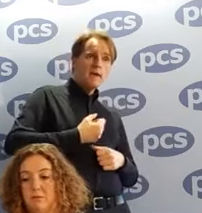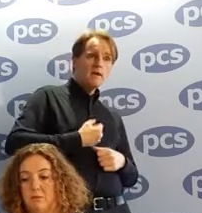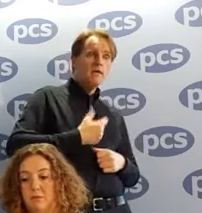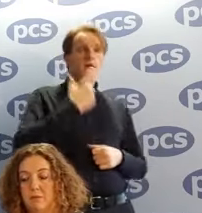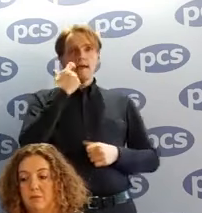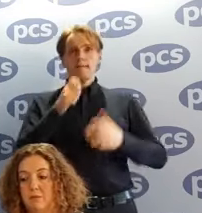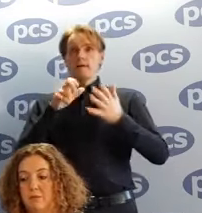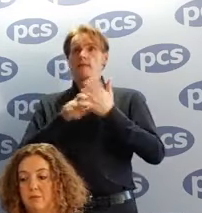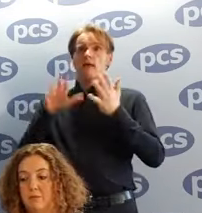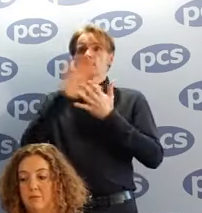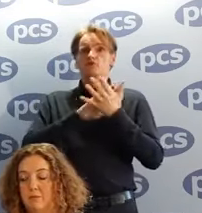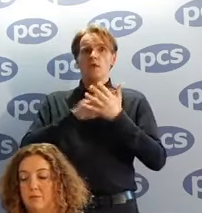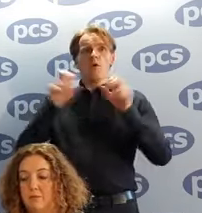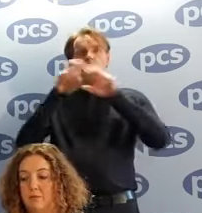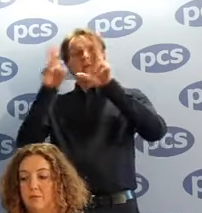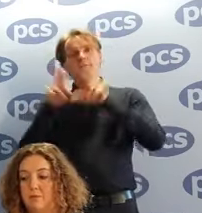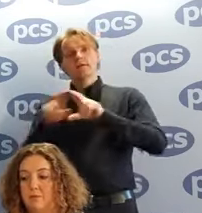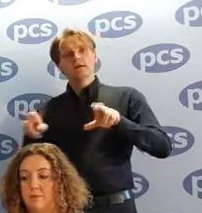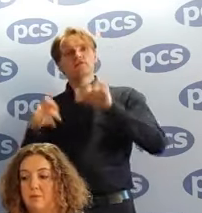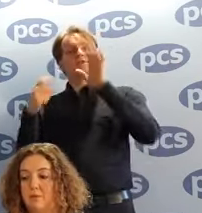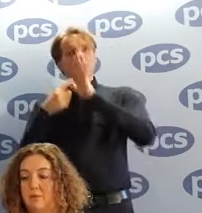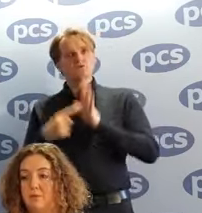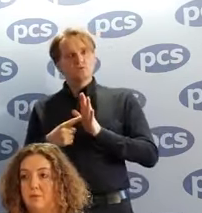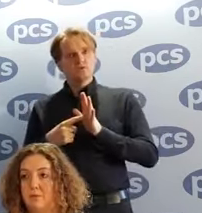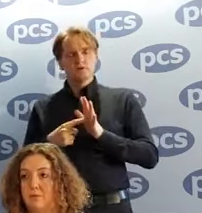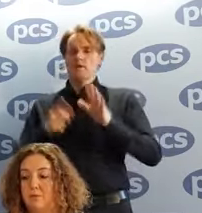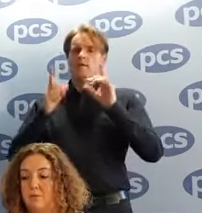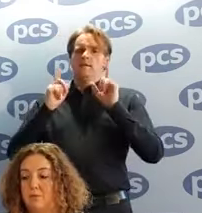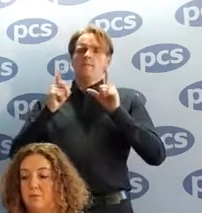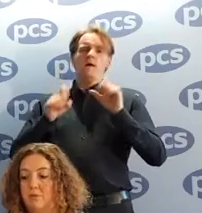international issues but I tell you what it is the place for people to go and see